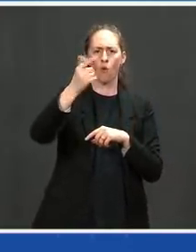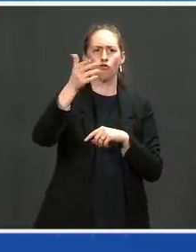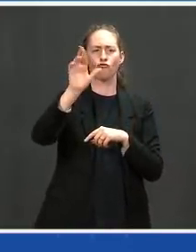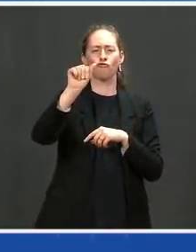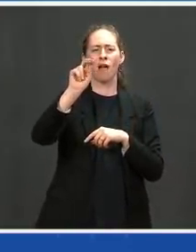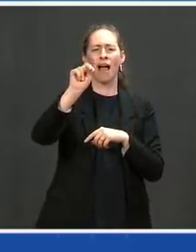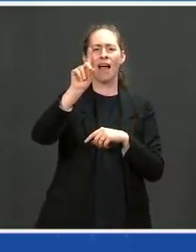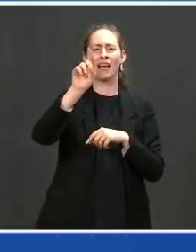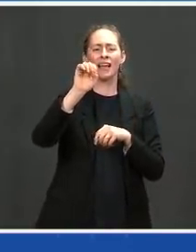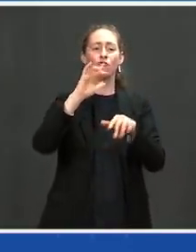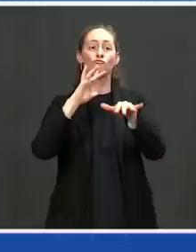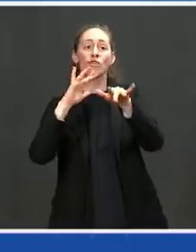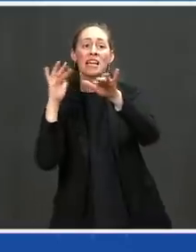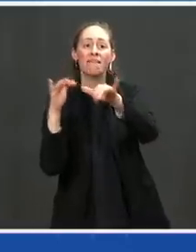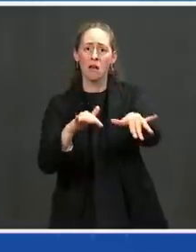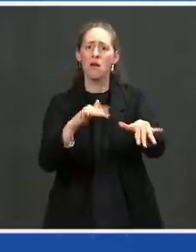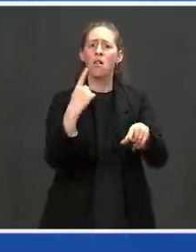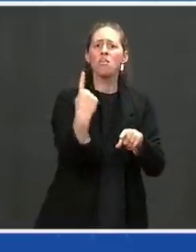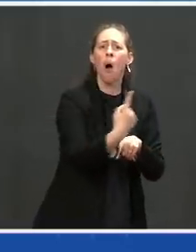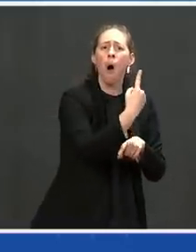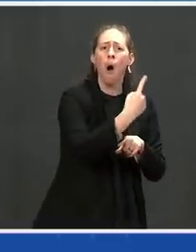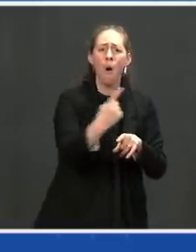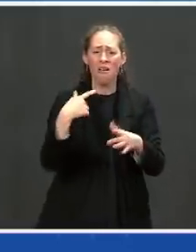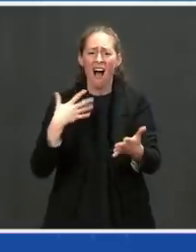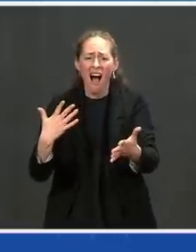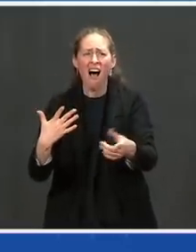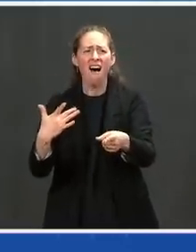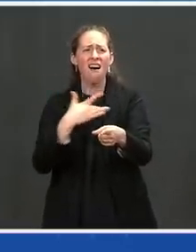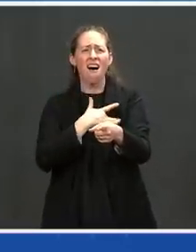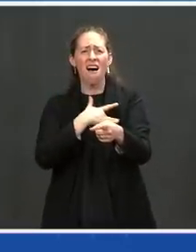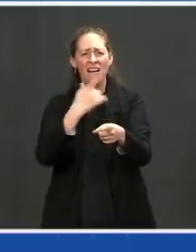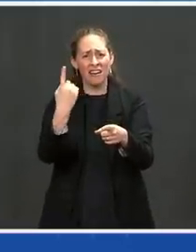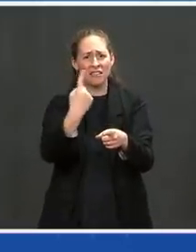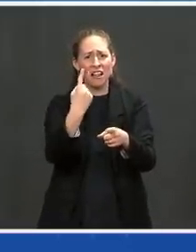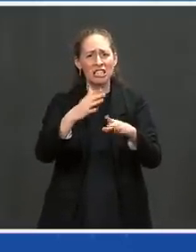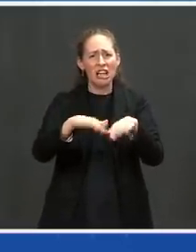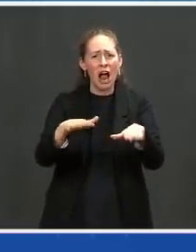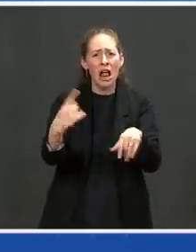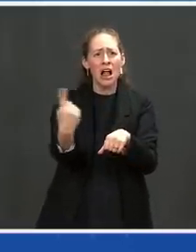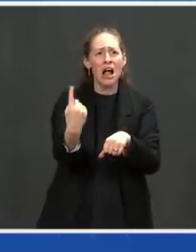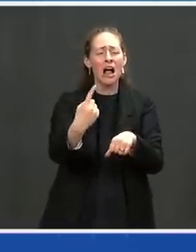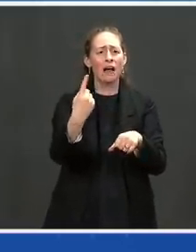And what we're doing there, and it's an important point to understand -- I know you understand; I don't mean to say it that way --